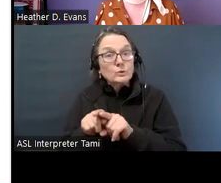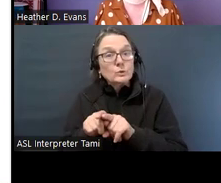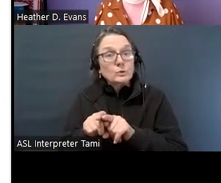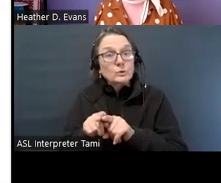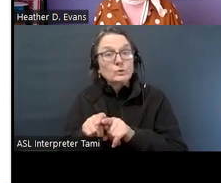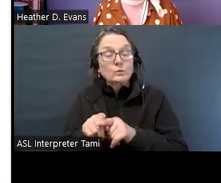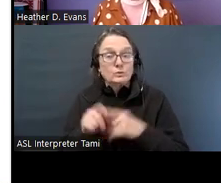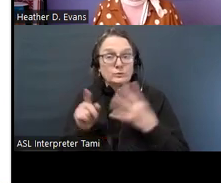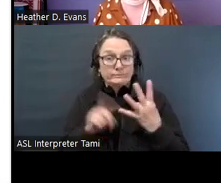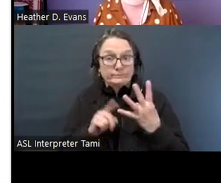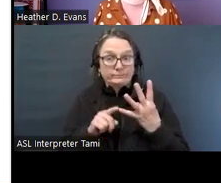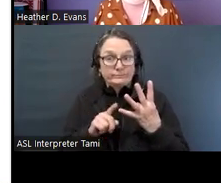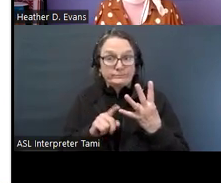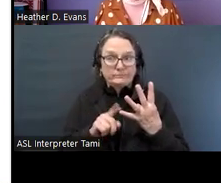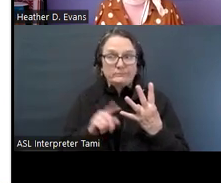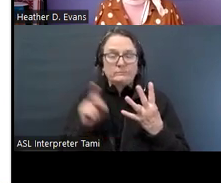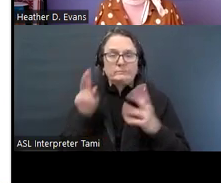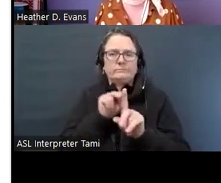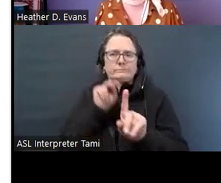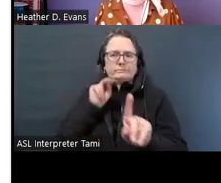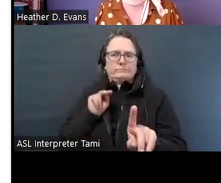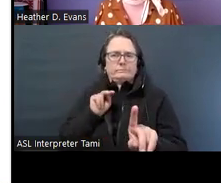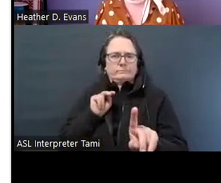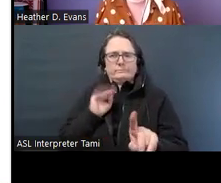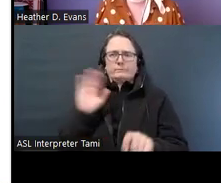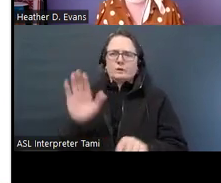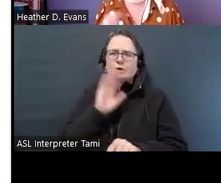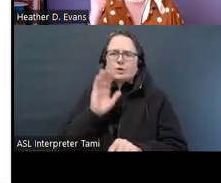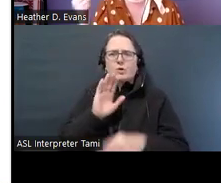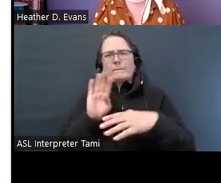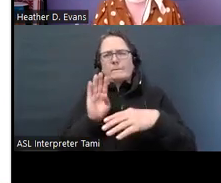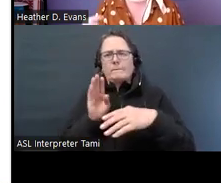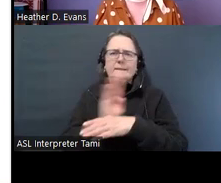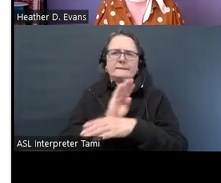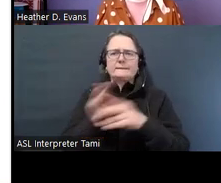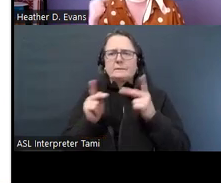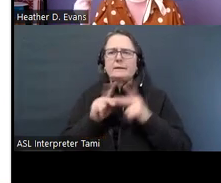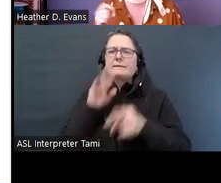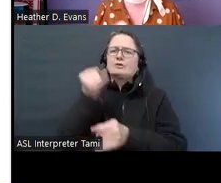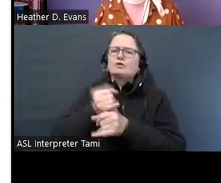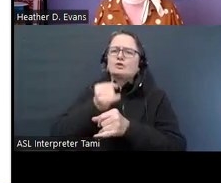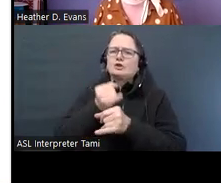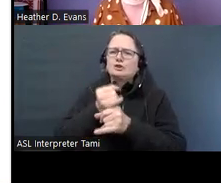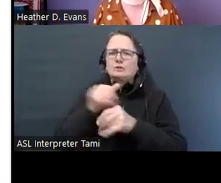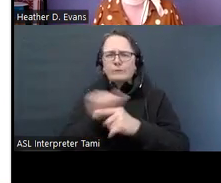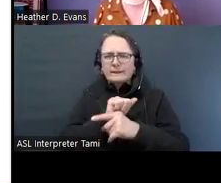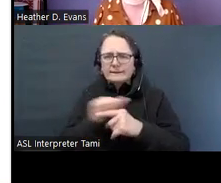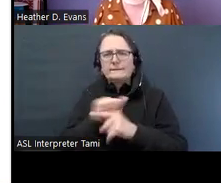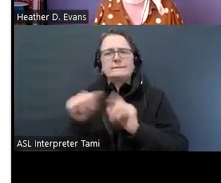at your institutional practices, and that might be for the organization or for your work group.